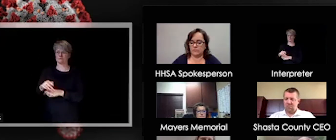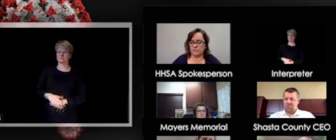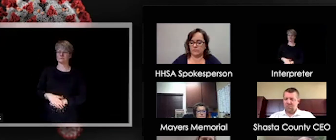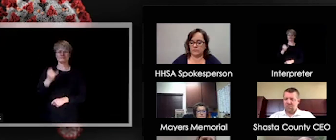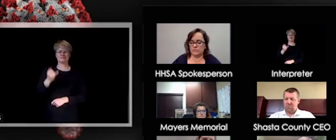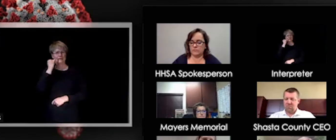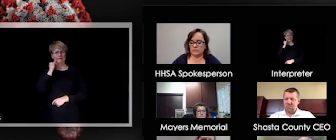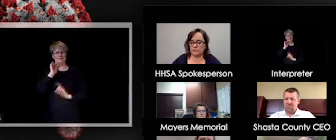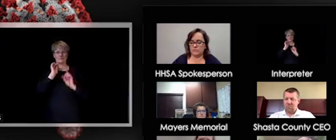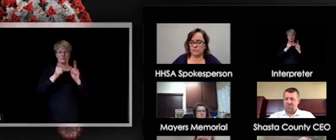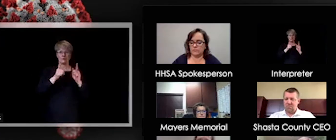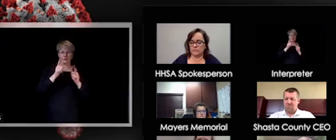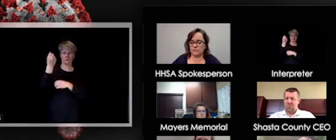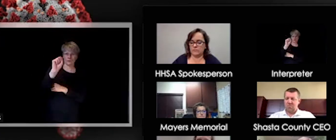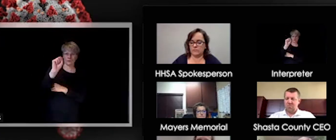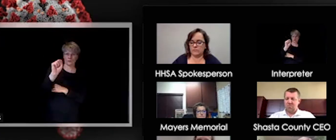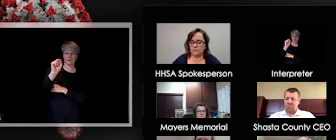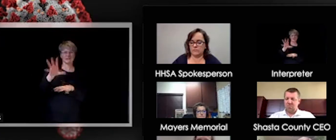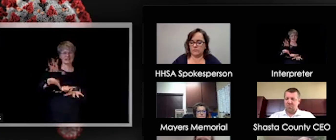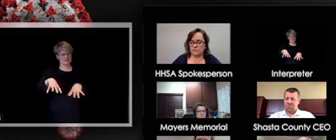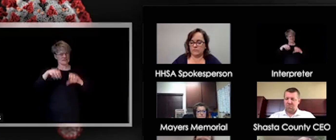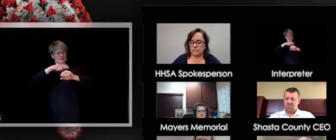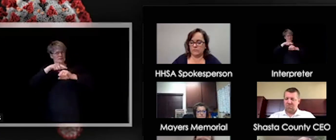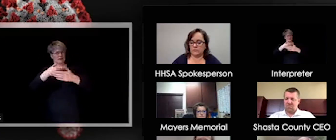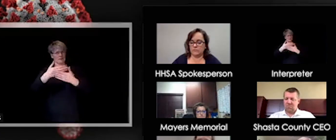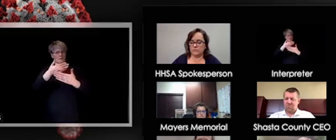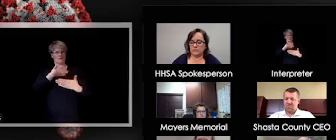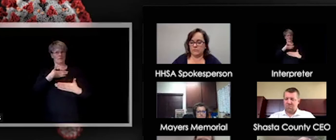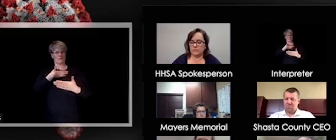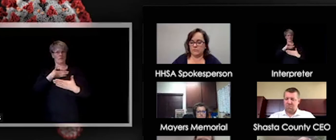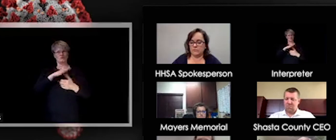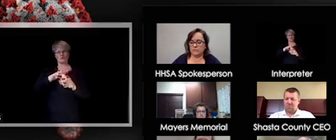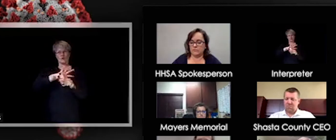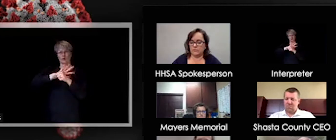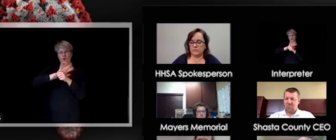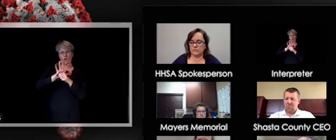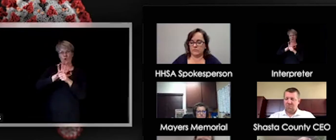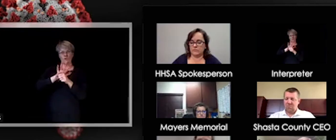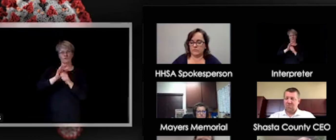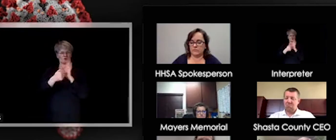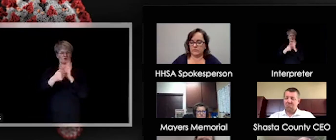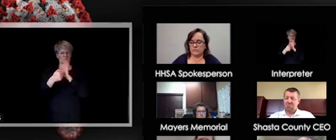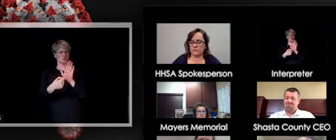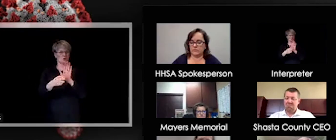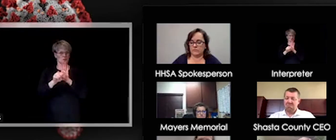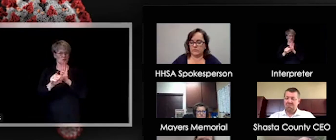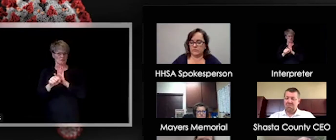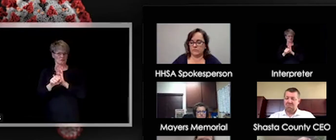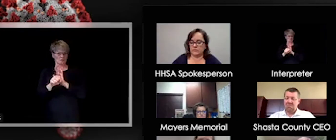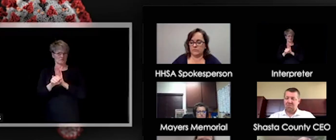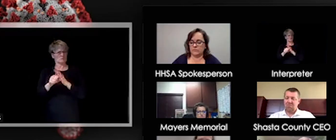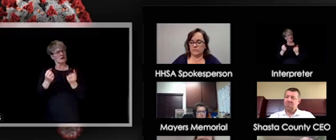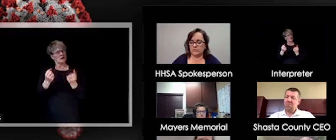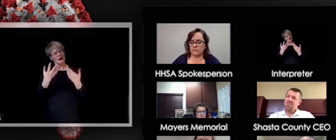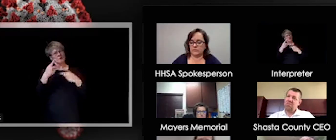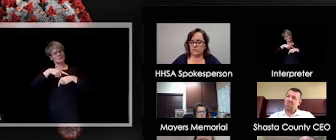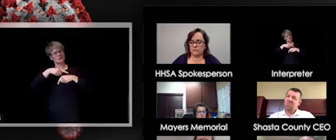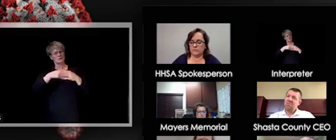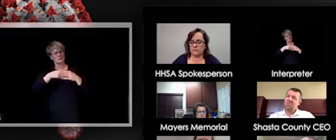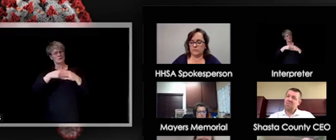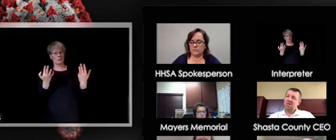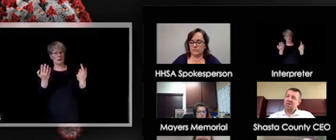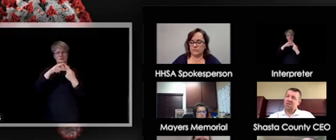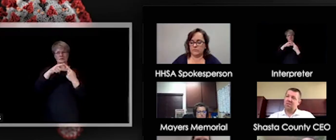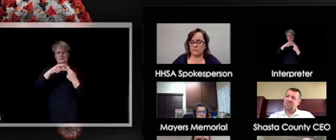for it to seed itself, what’s a good timing window to go get tested if you were there?